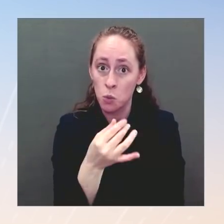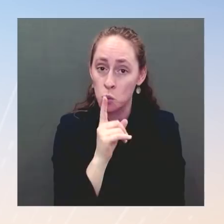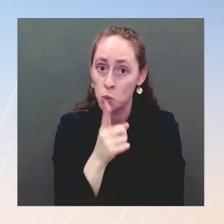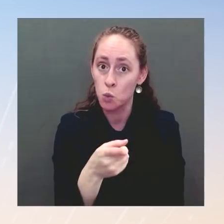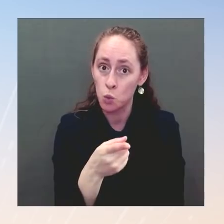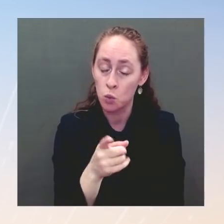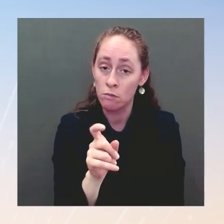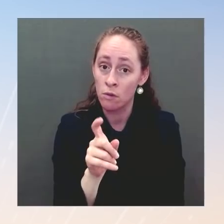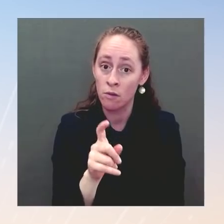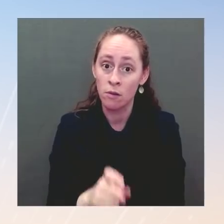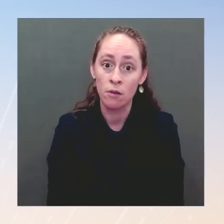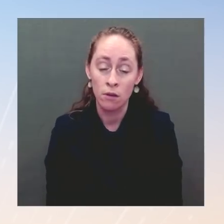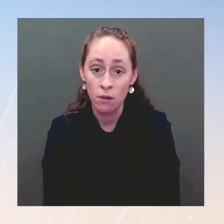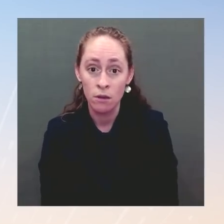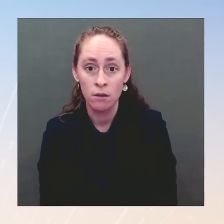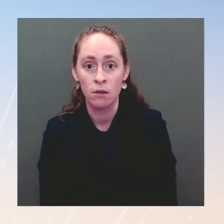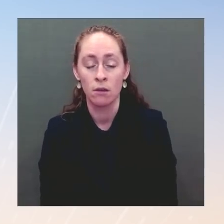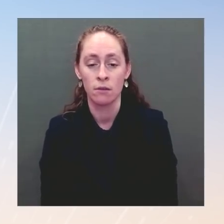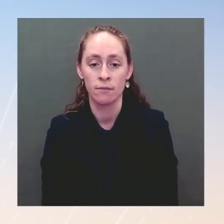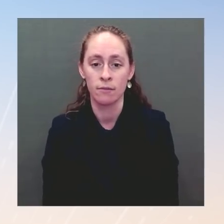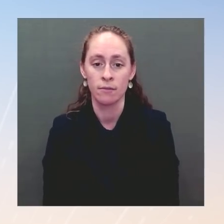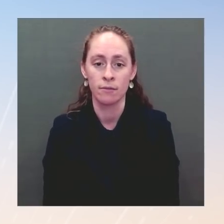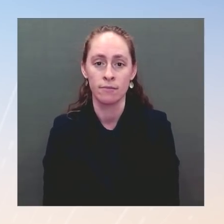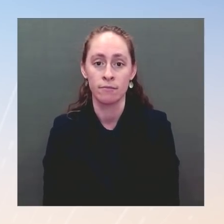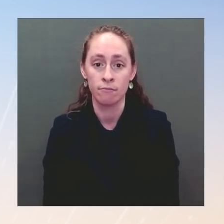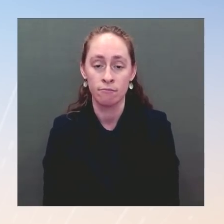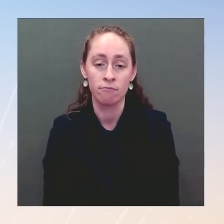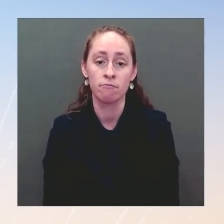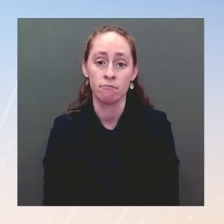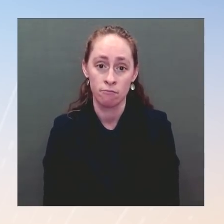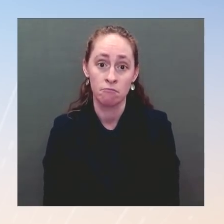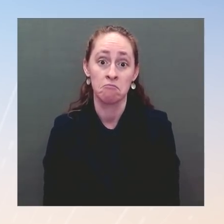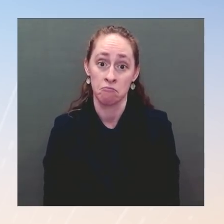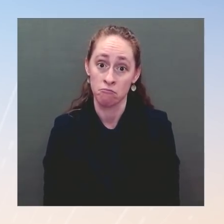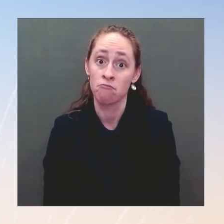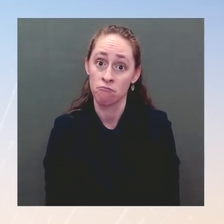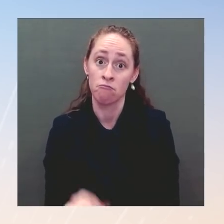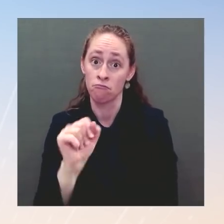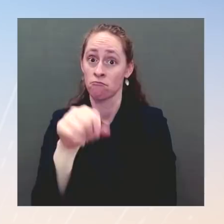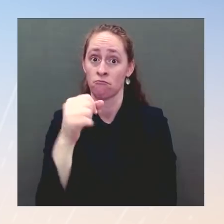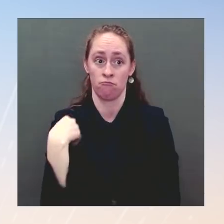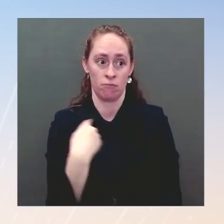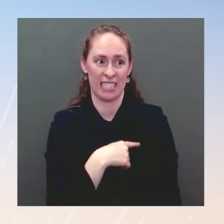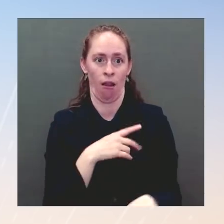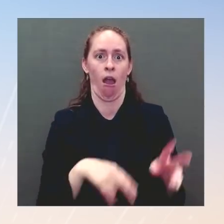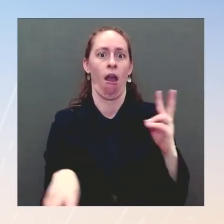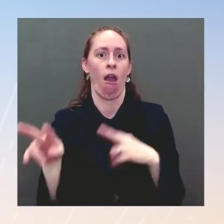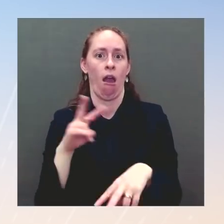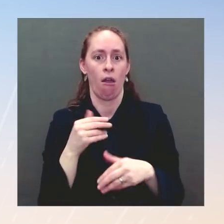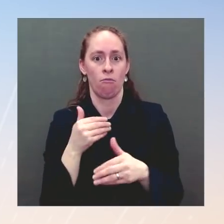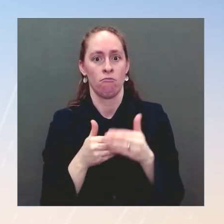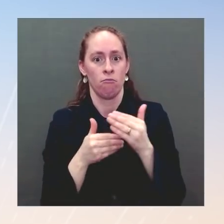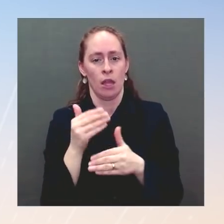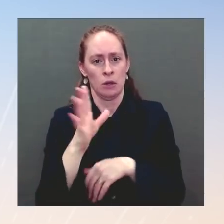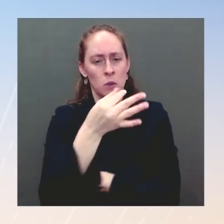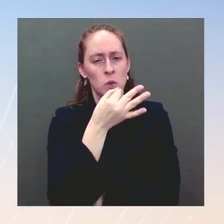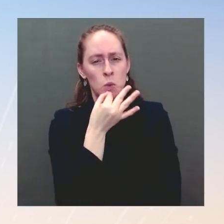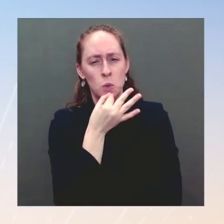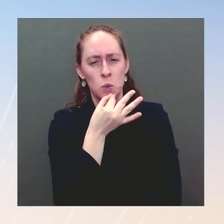is significant progress being made, and we are close to a possible deal. But there are a number of very difficult issues